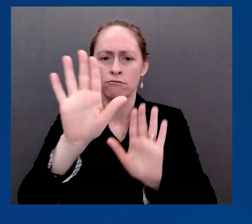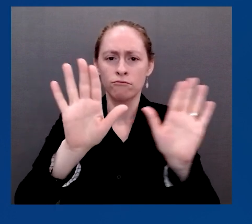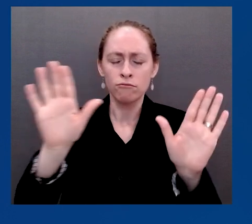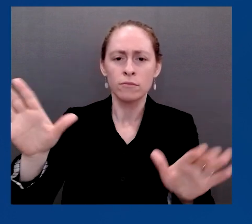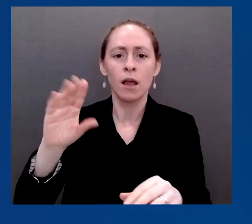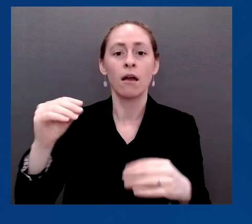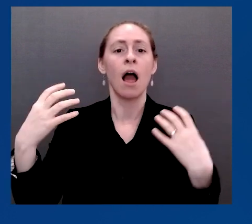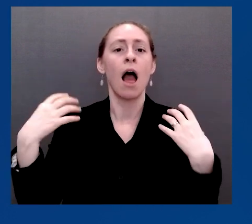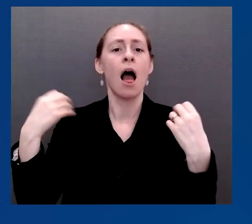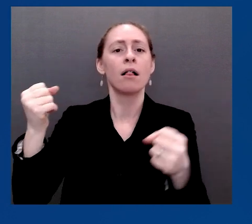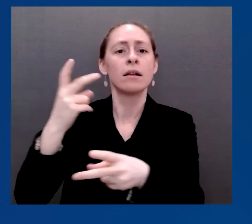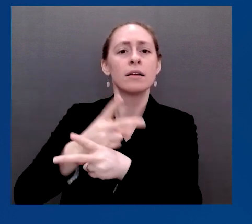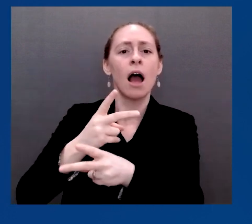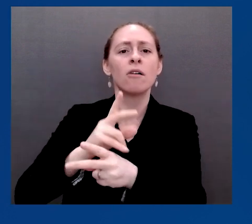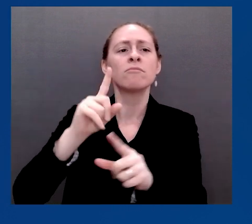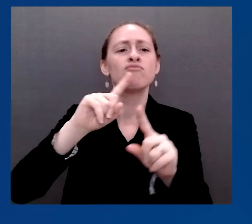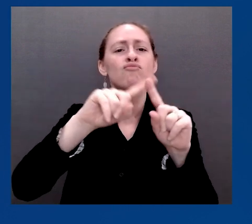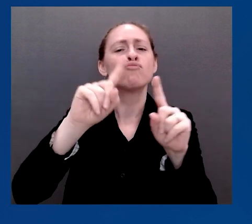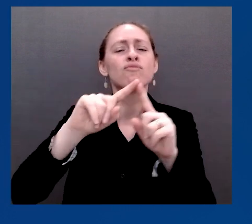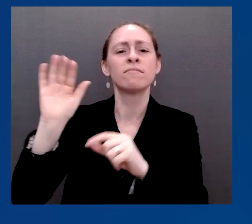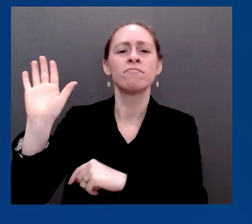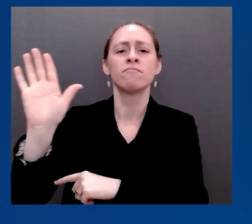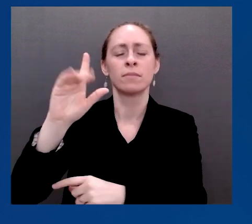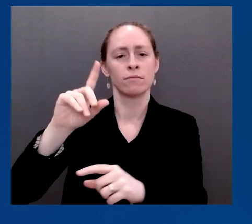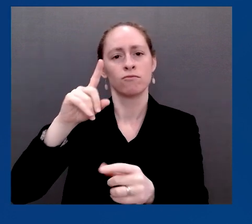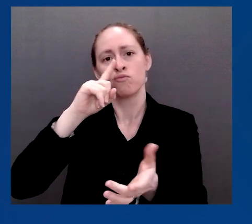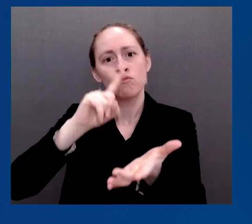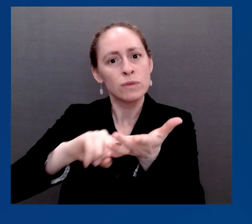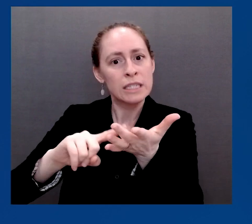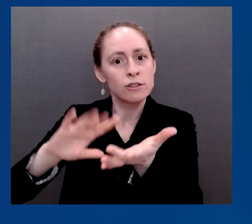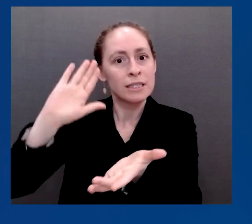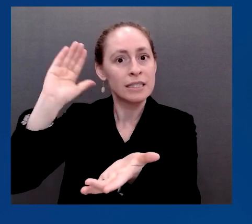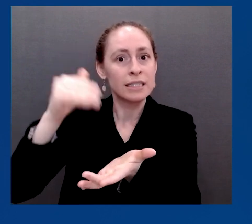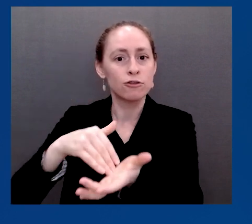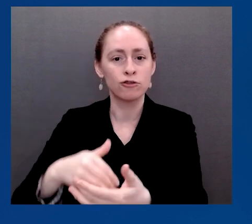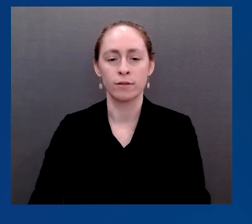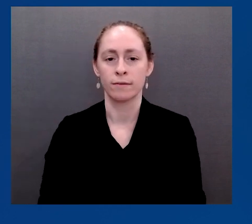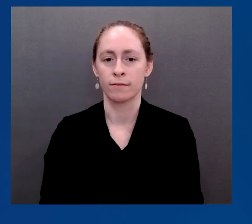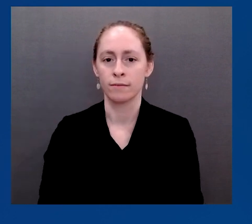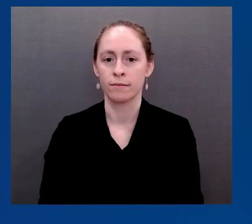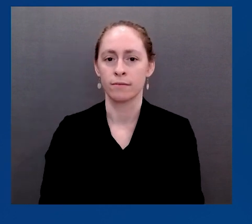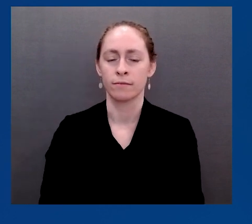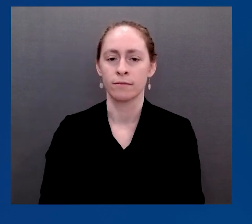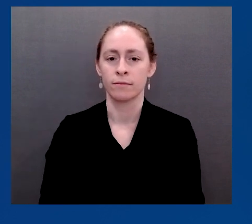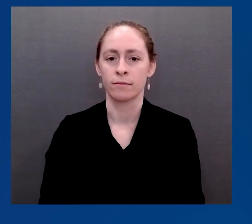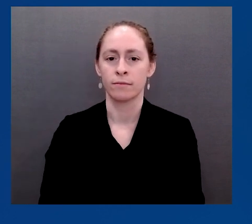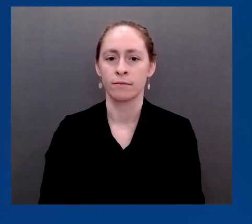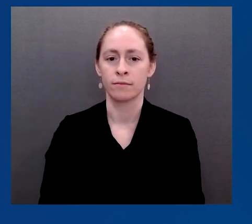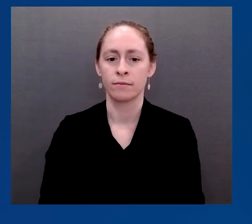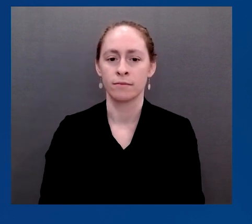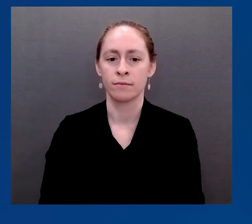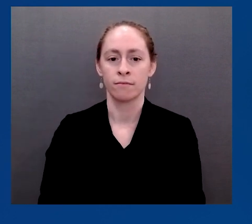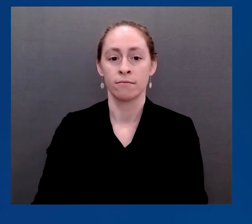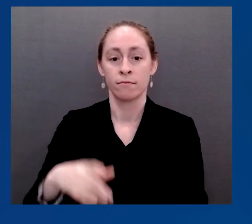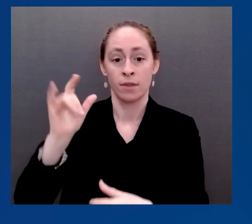surveillance of infection is essential in frontline workers in HEROES-RECOVER; and our nationwide surveillance